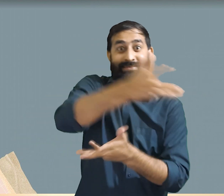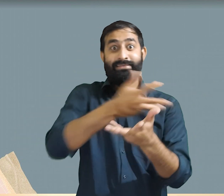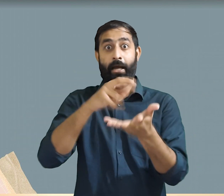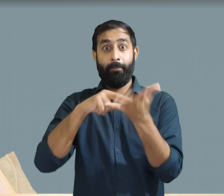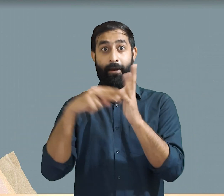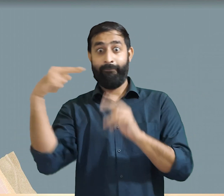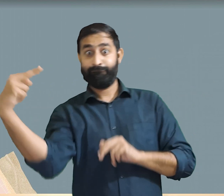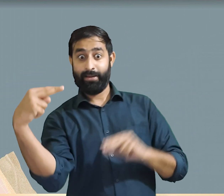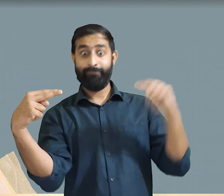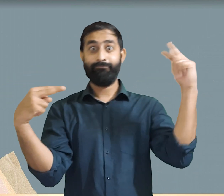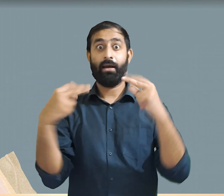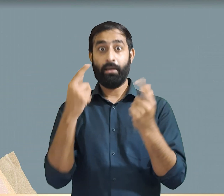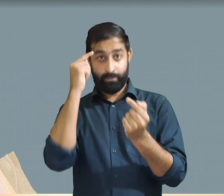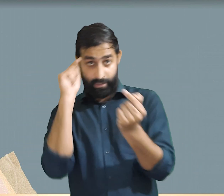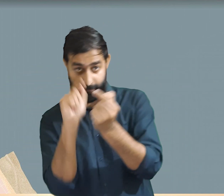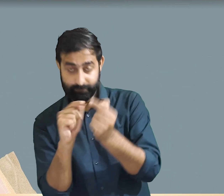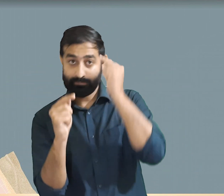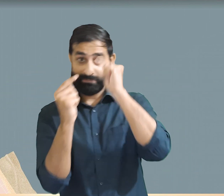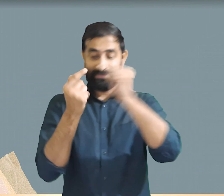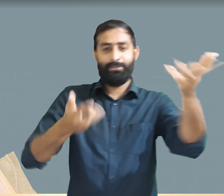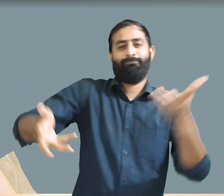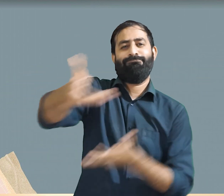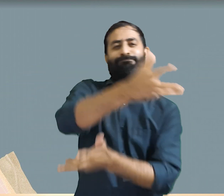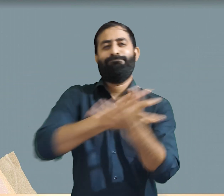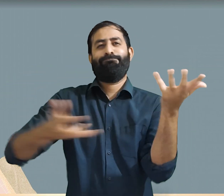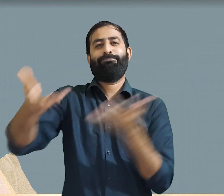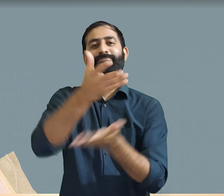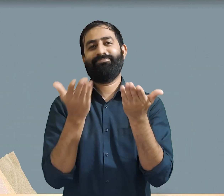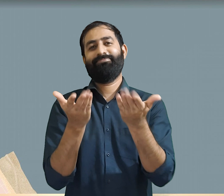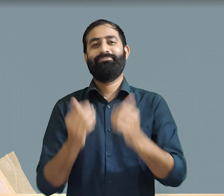Discuss and share your views with each other.